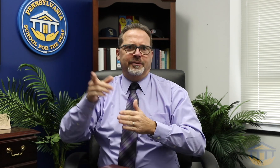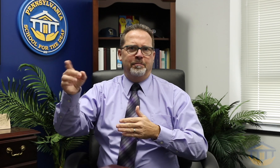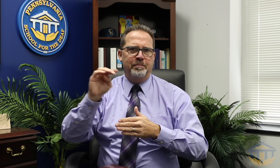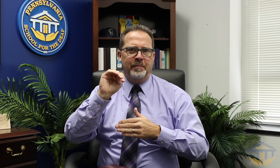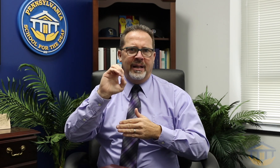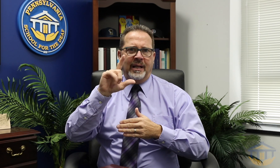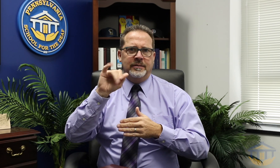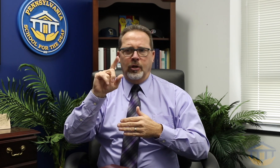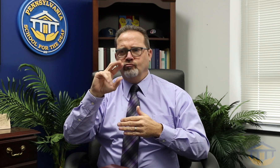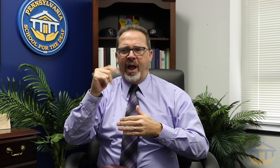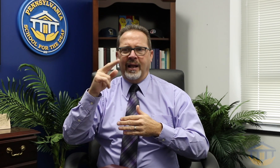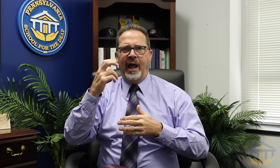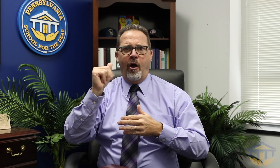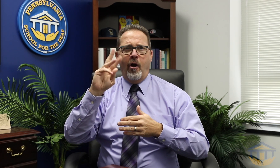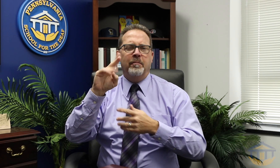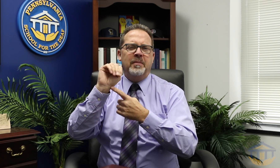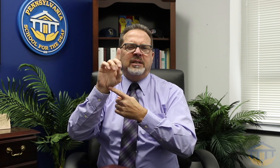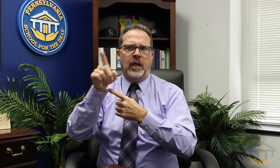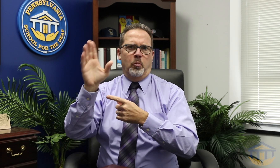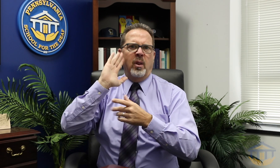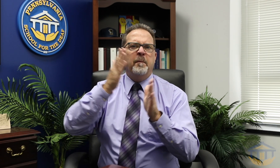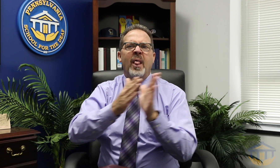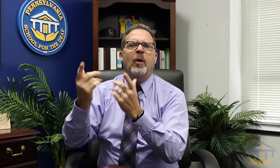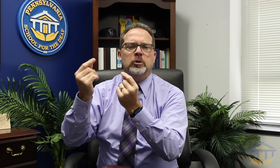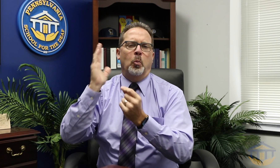the next Head of School here at PSD, and what her plans look like.